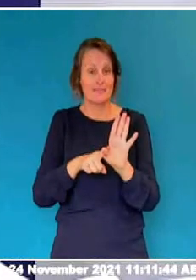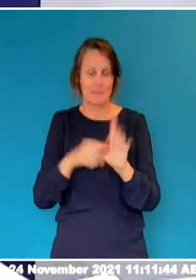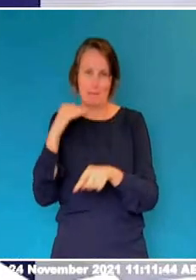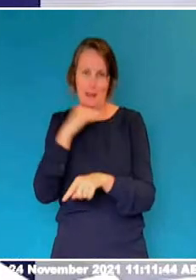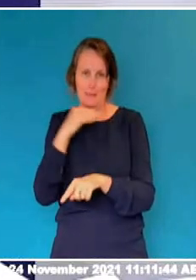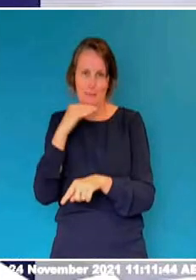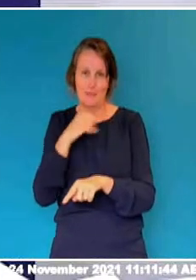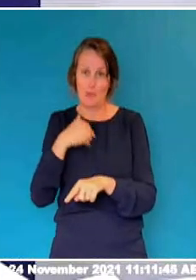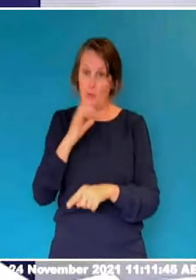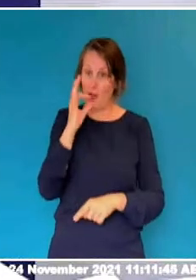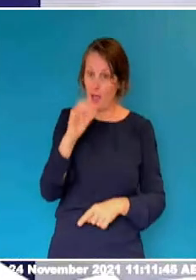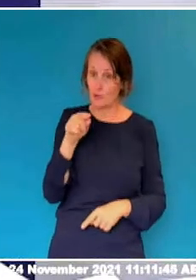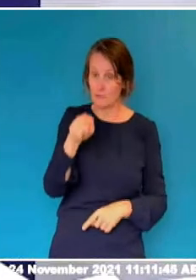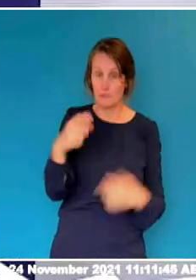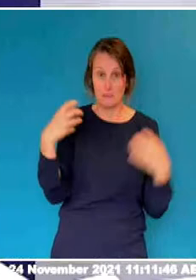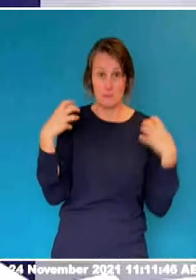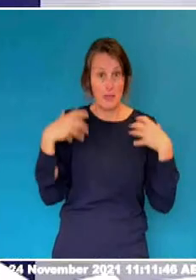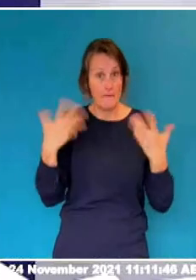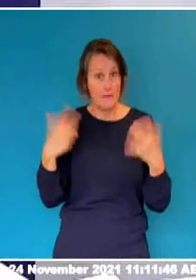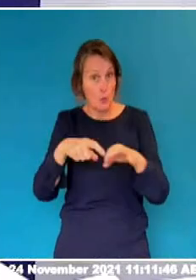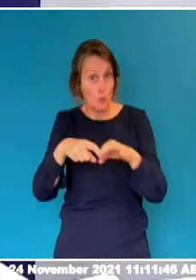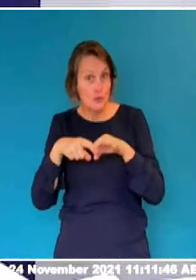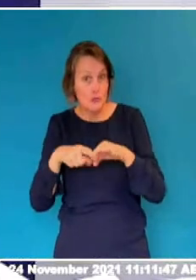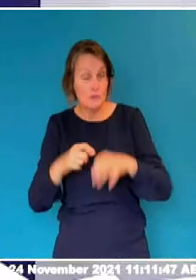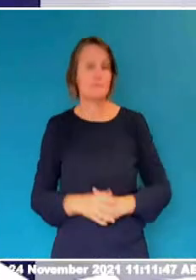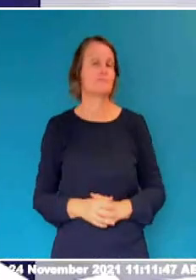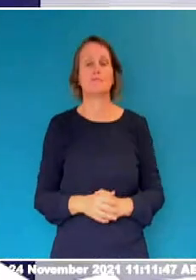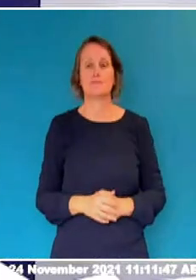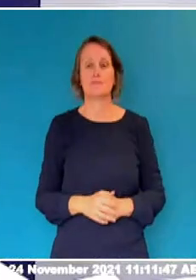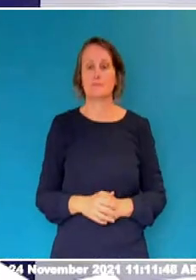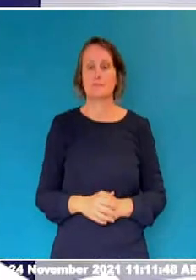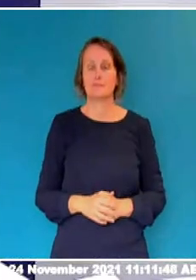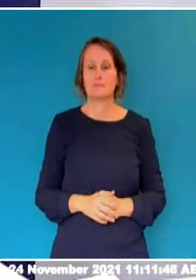I will ask Commissioner Galbally whether she has any questions. Thank you, Chair.